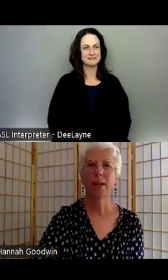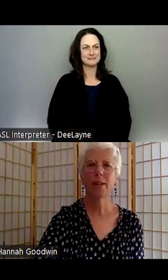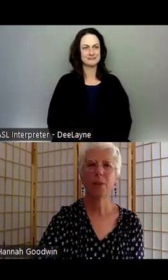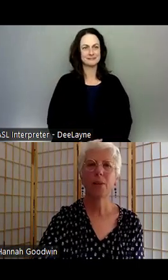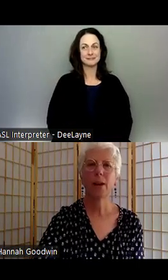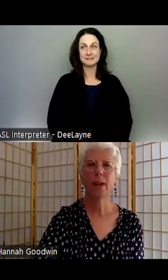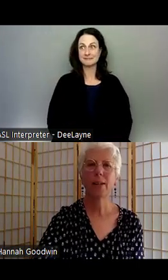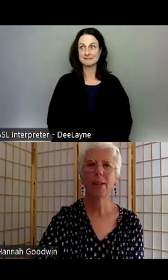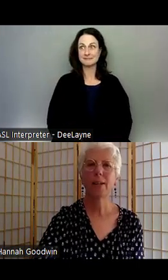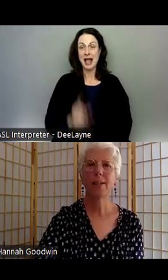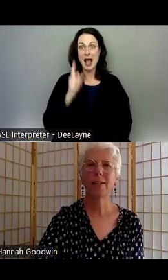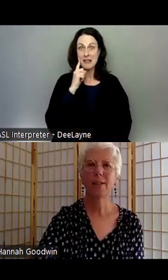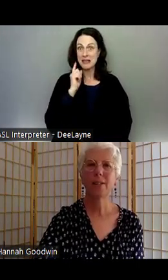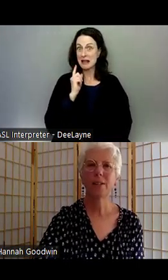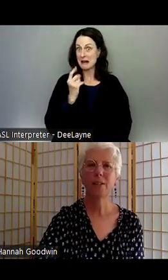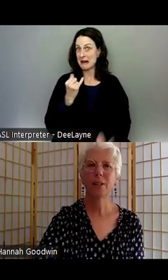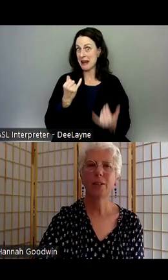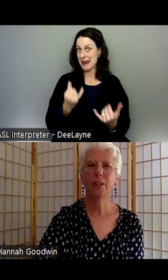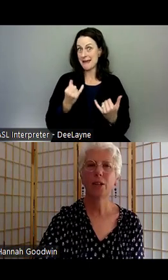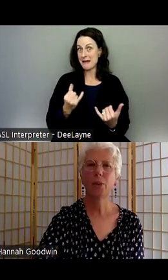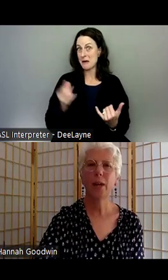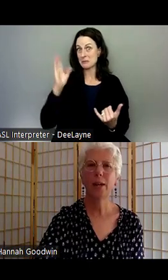And I think we're at the Q&A.